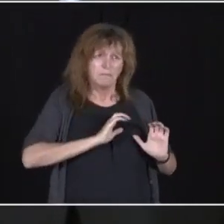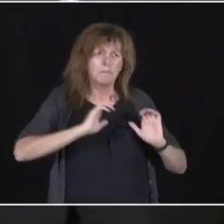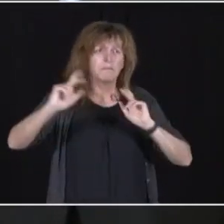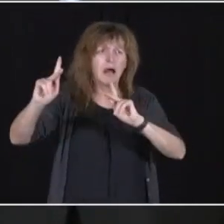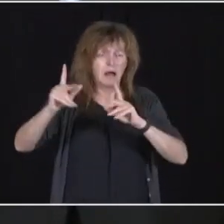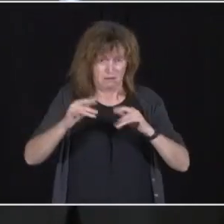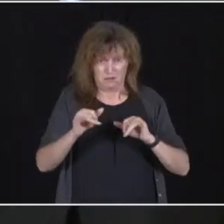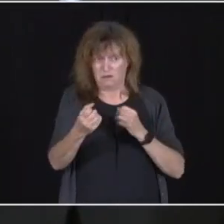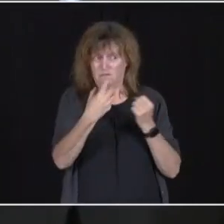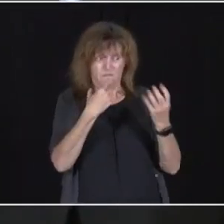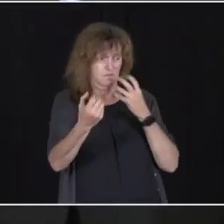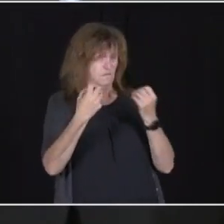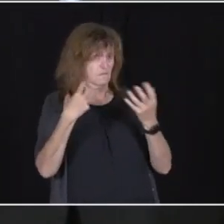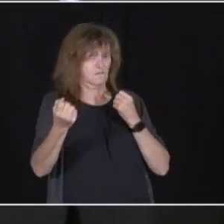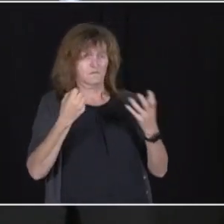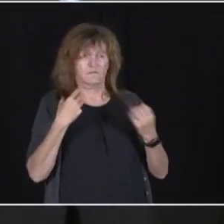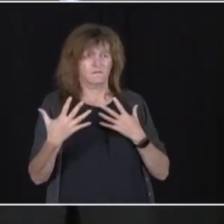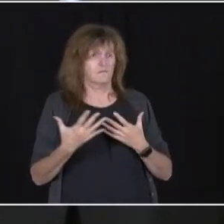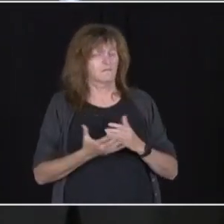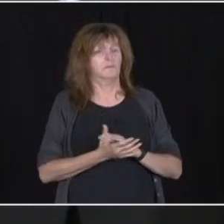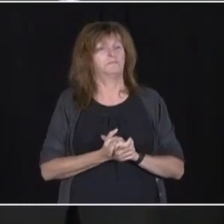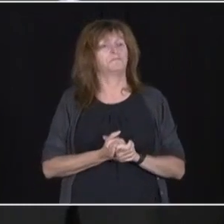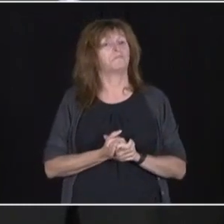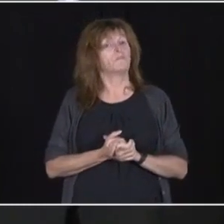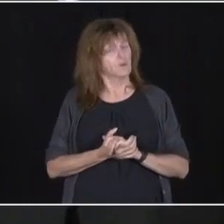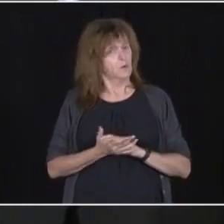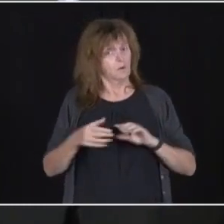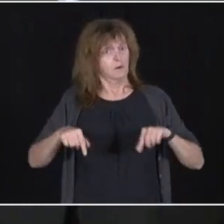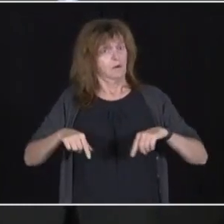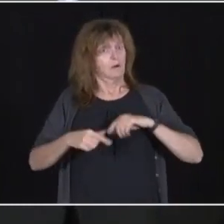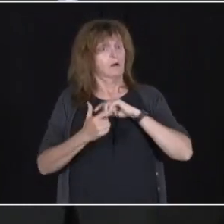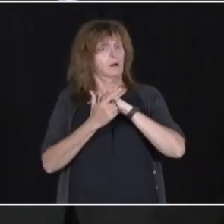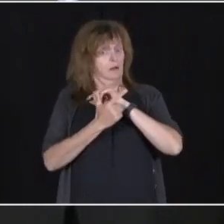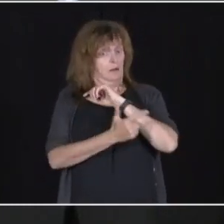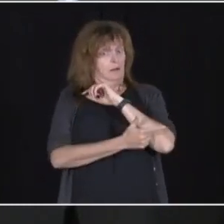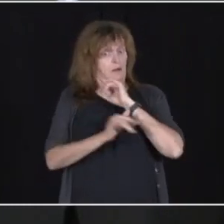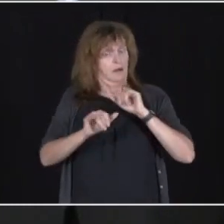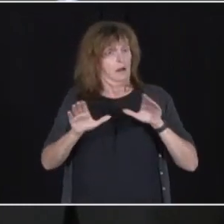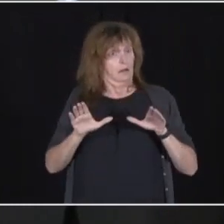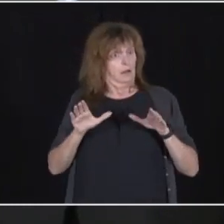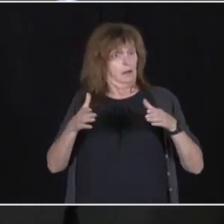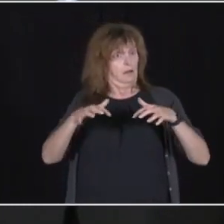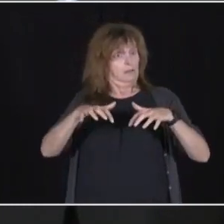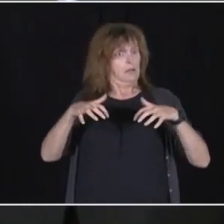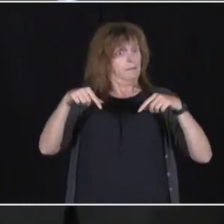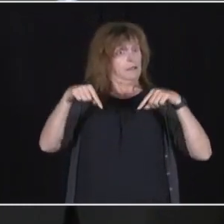With their counterparts. At federal ME decibel level. But at the same time, we have one of the largest